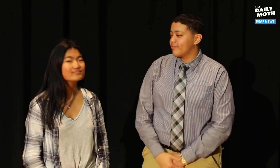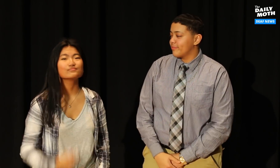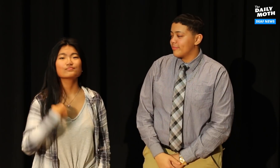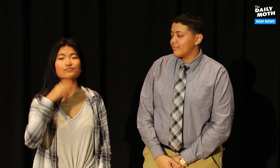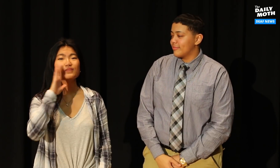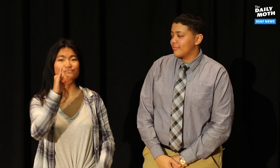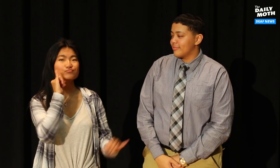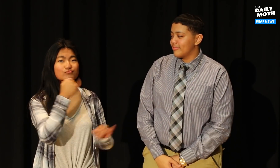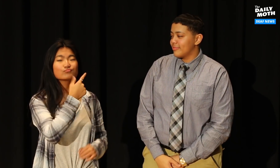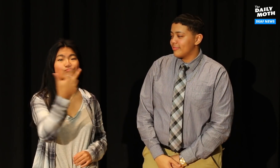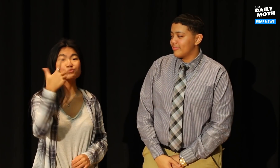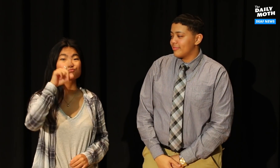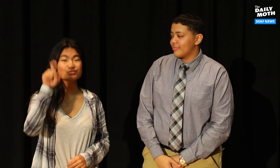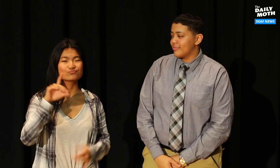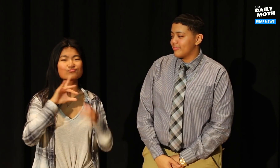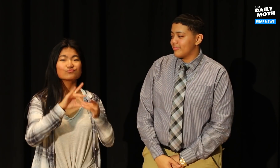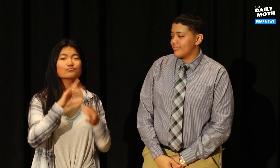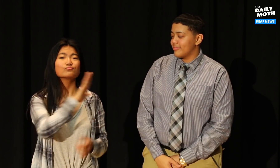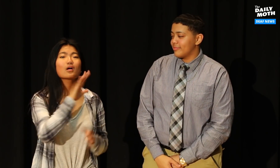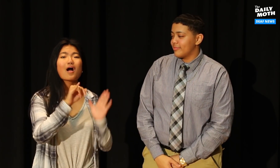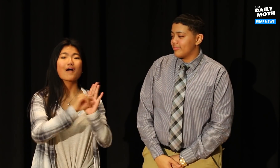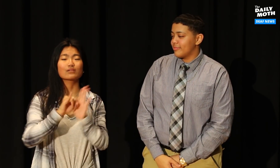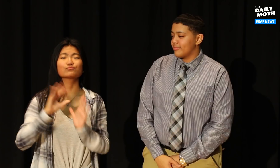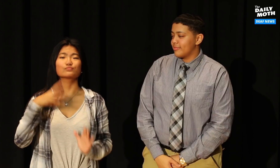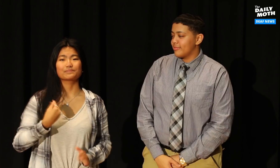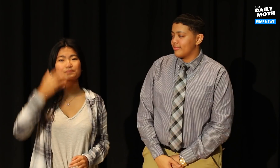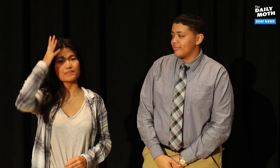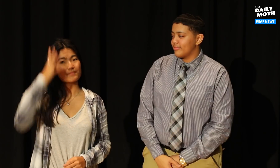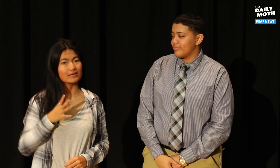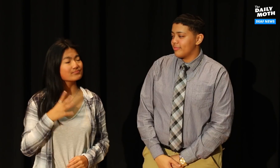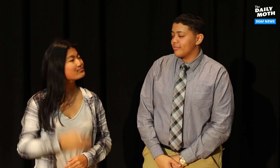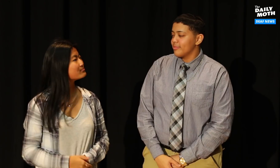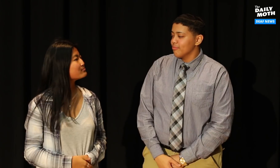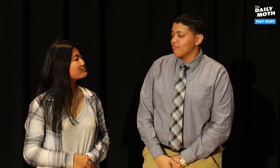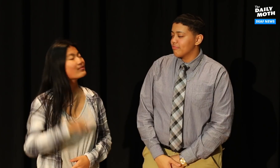I will be interviewing Cori with 3 questions regarding Cori’s identification as a transgender male.